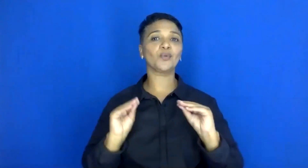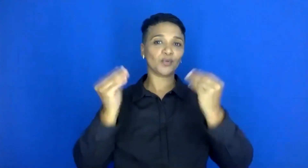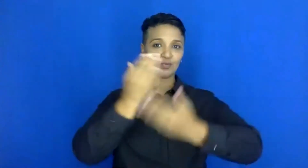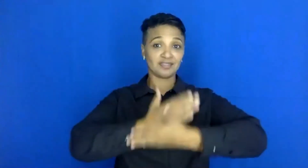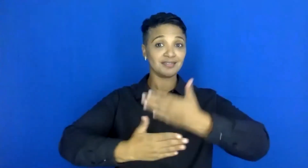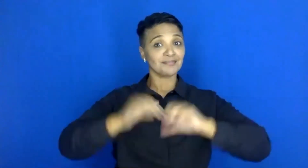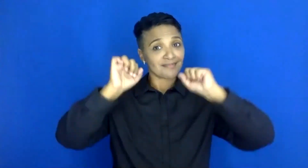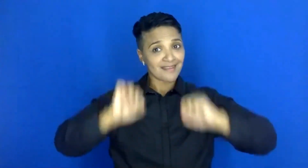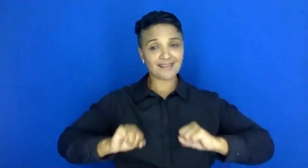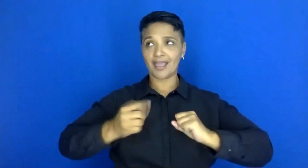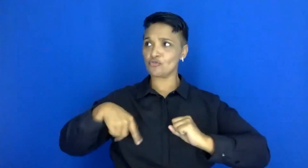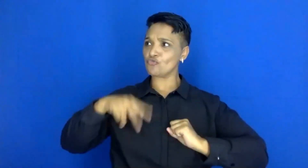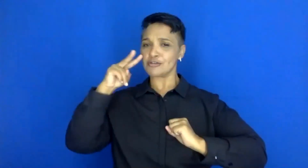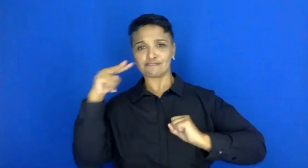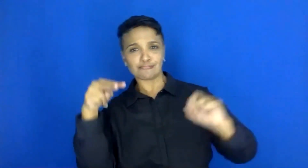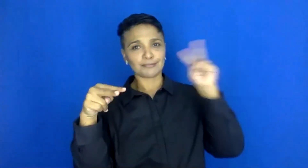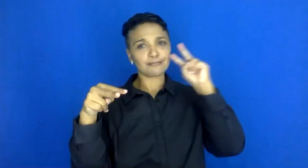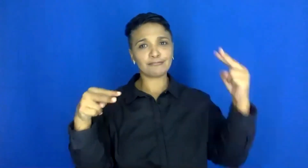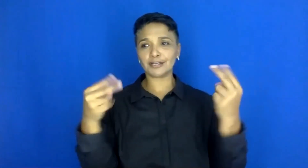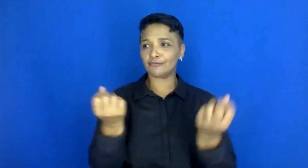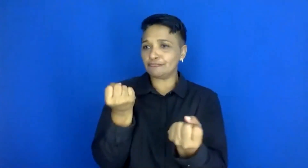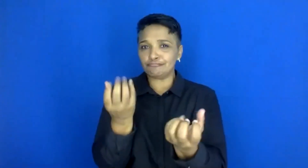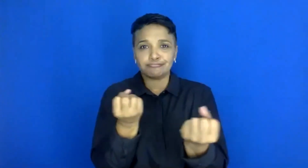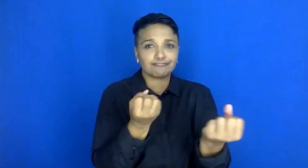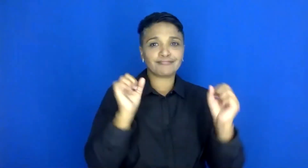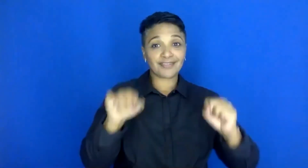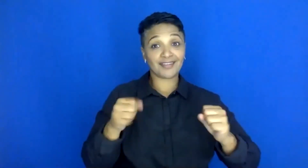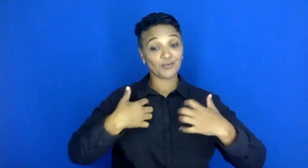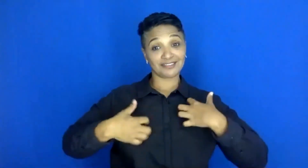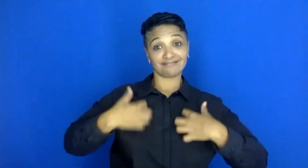our perspectives with you and we really again look forward to working with you in the future